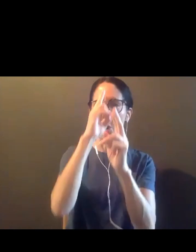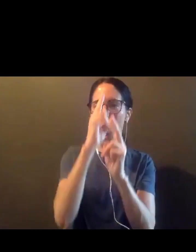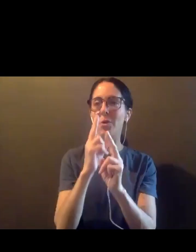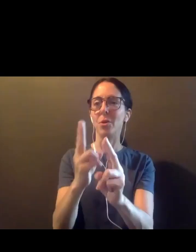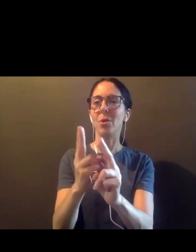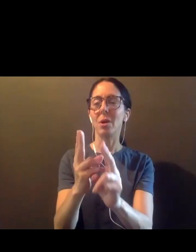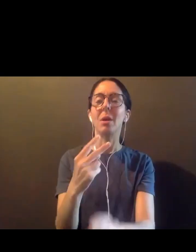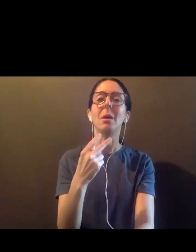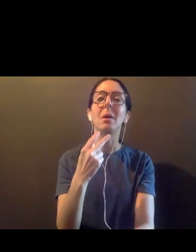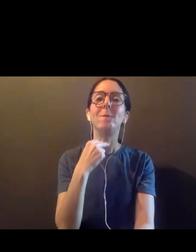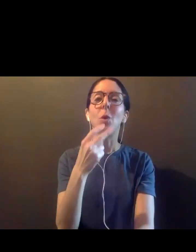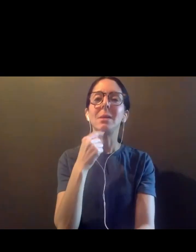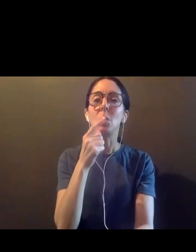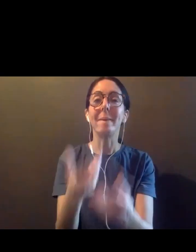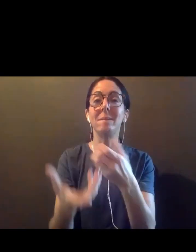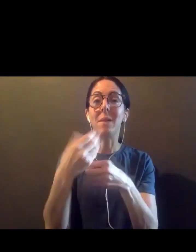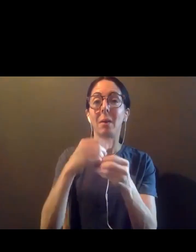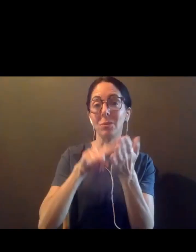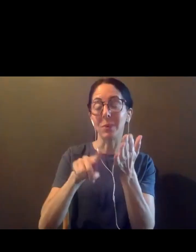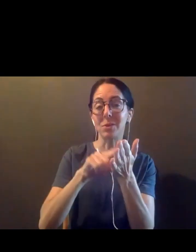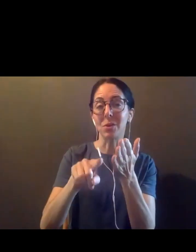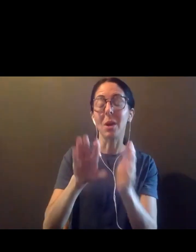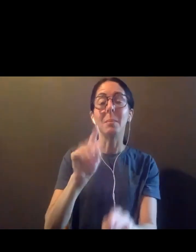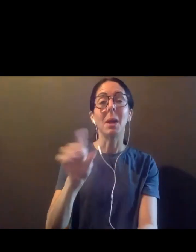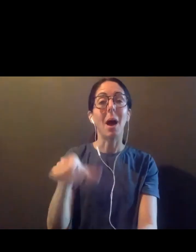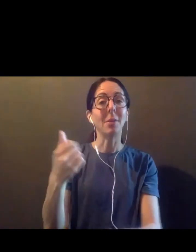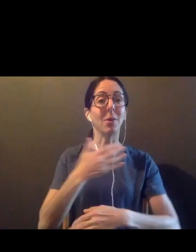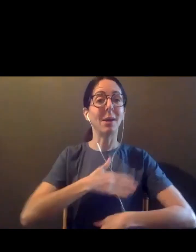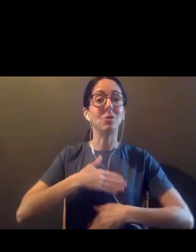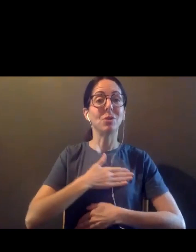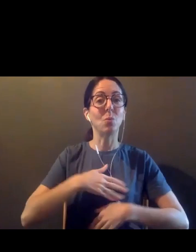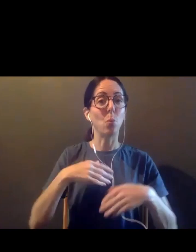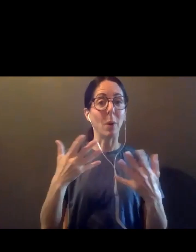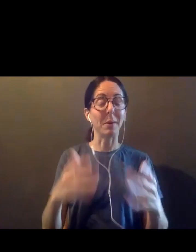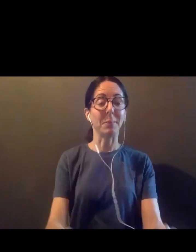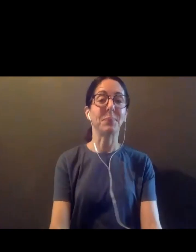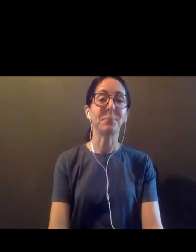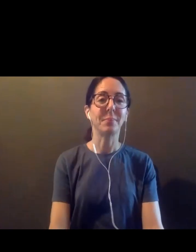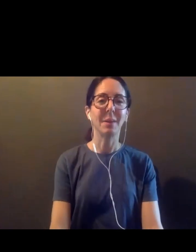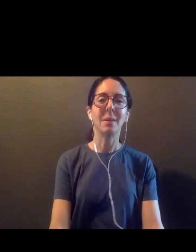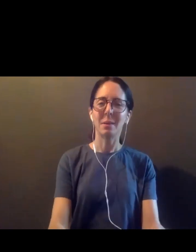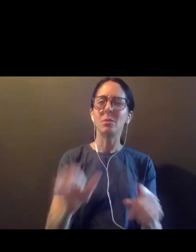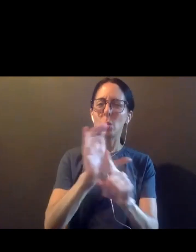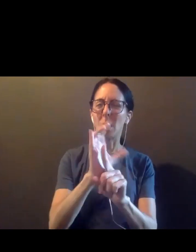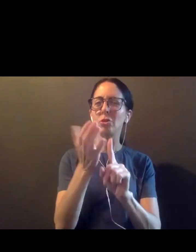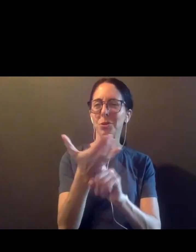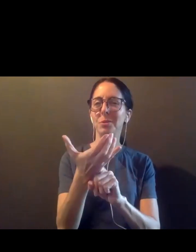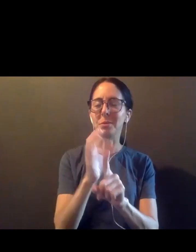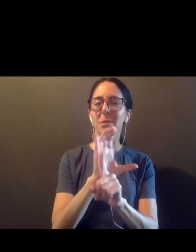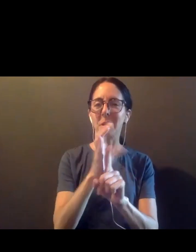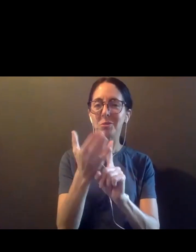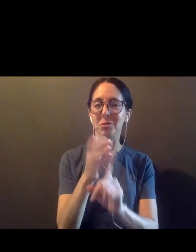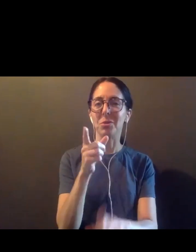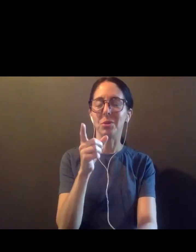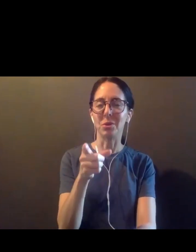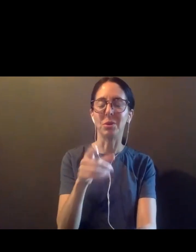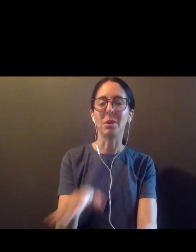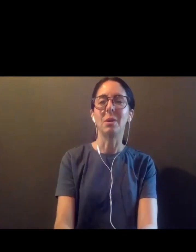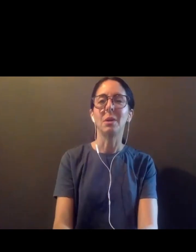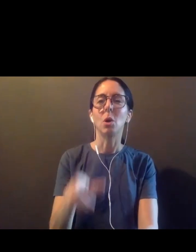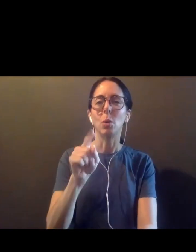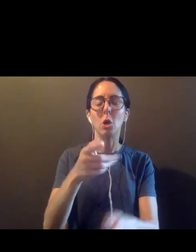But what I enjoyed a lot in terms of cultural dynamics when you interacted with the Indigenous